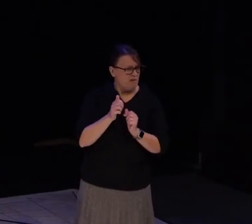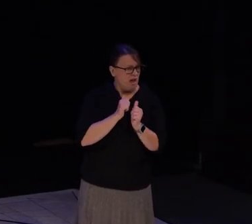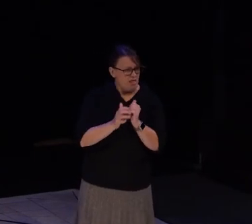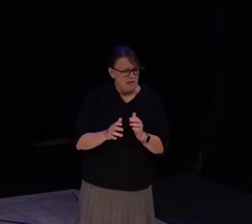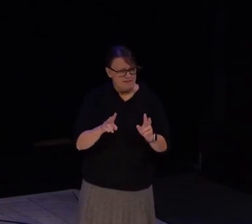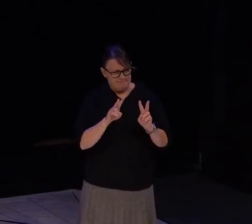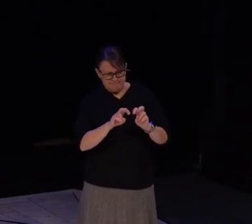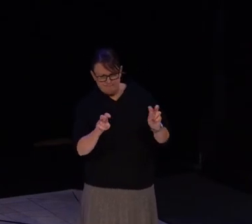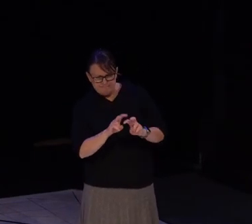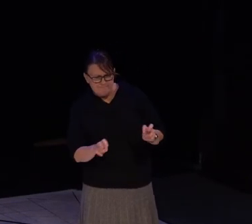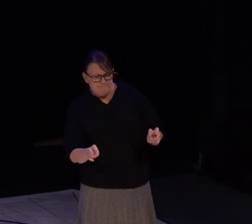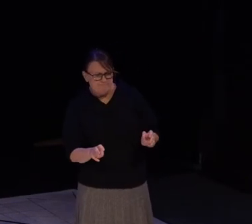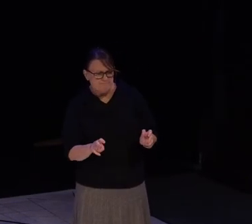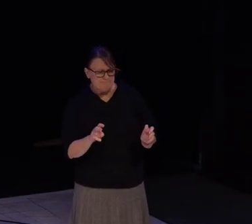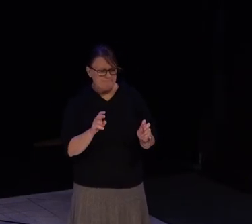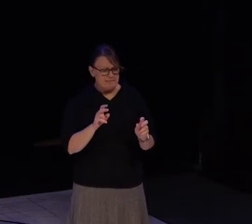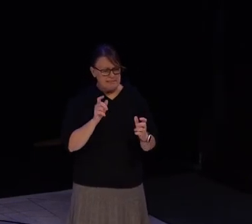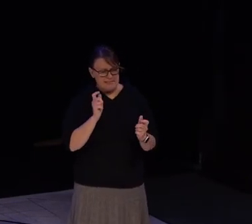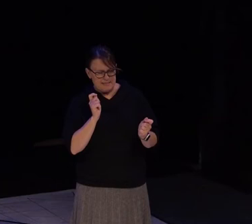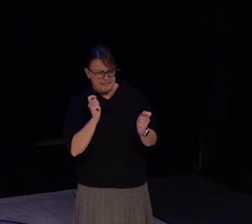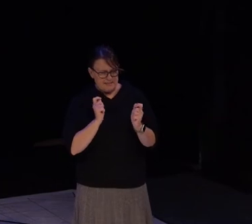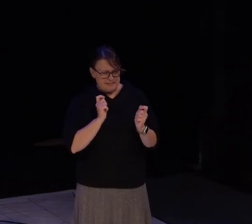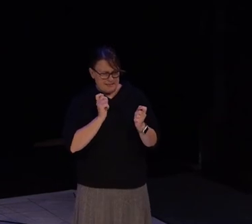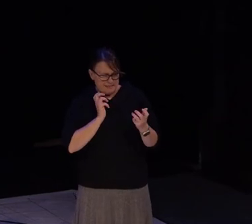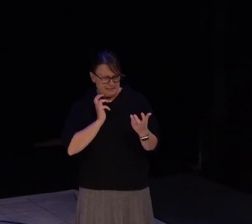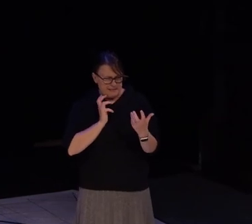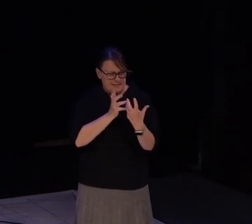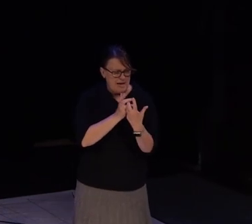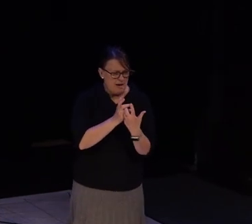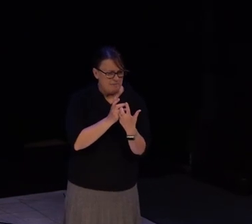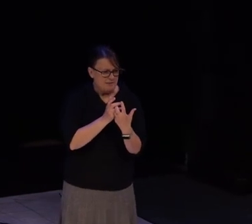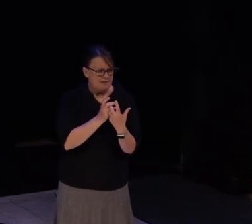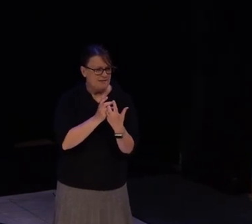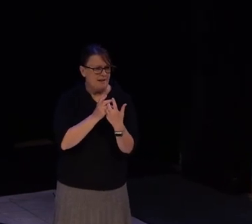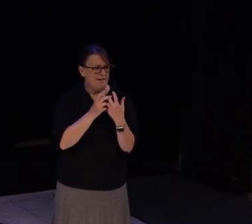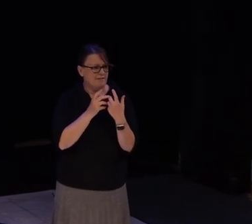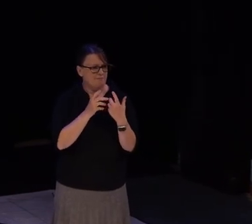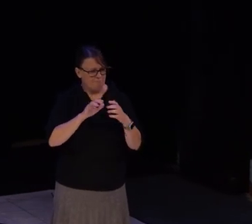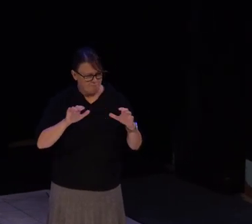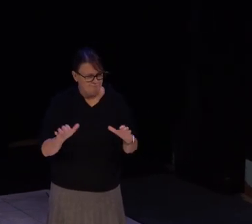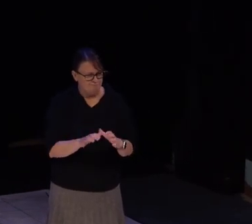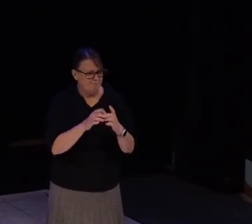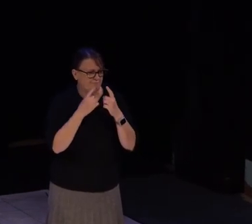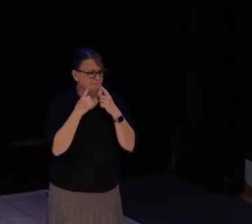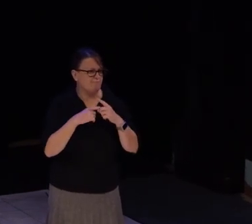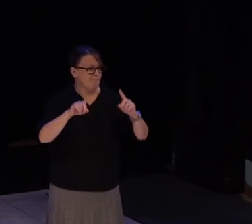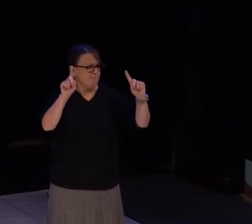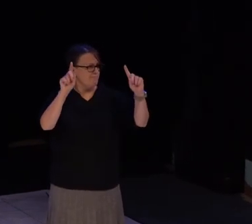adapt to it, and then execute in a way to achieve their goal.